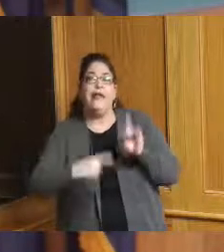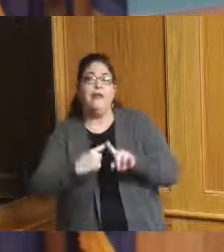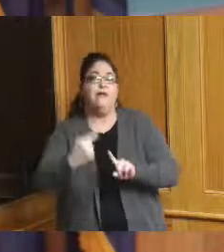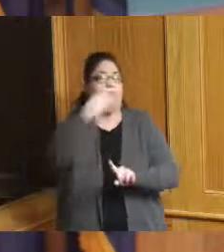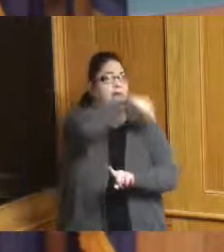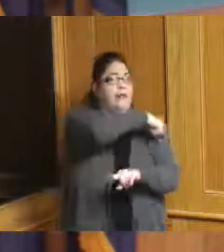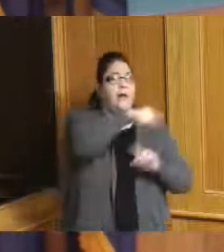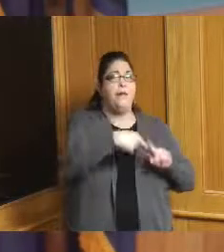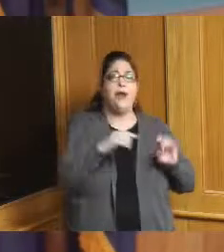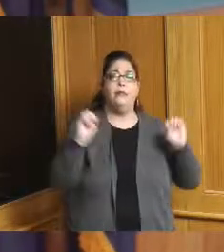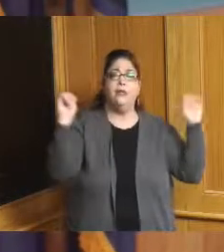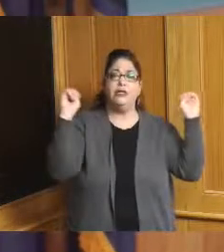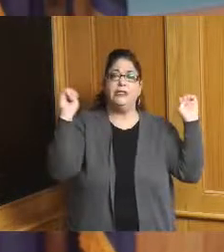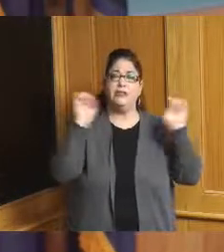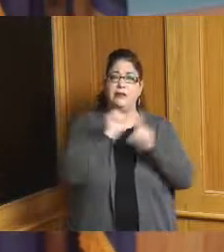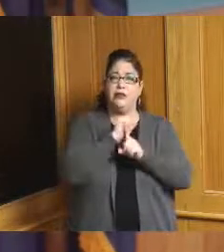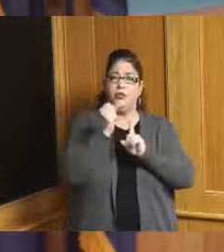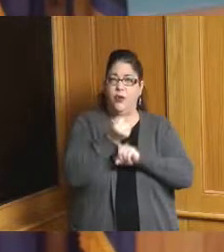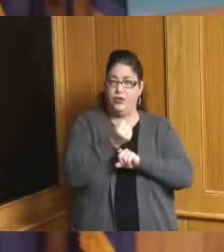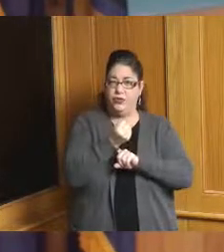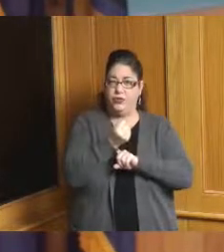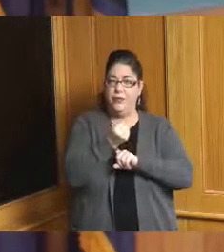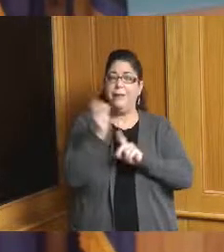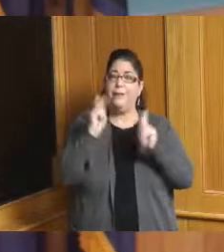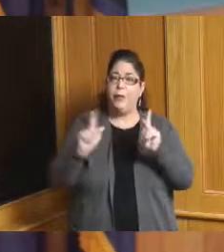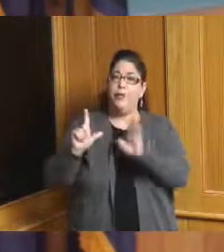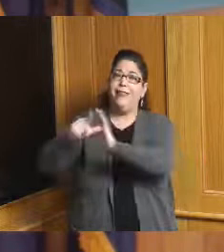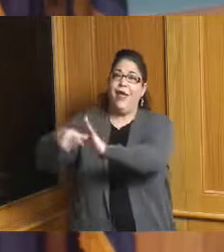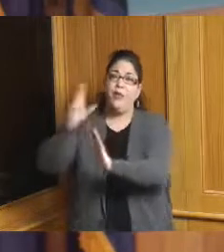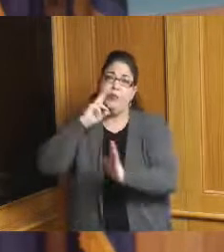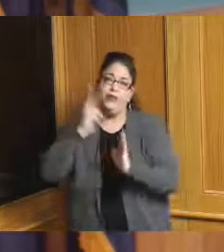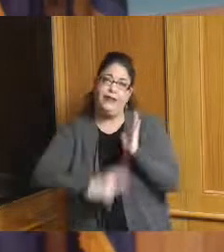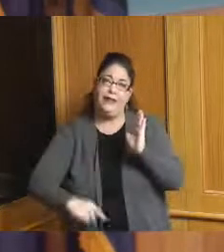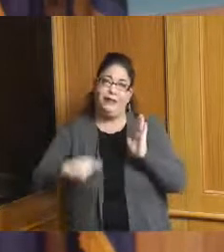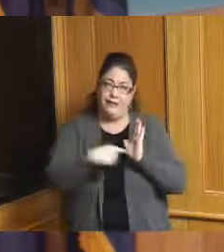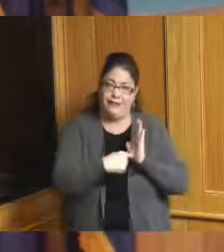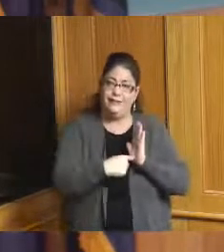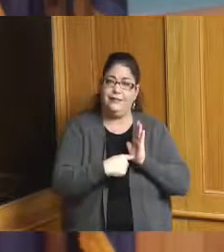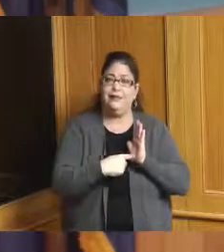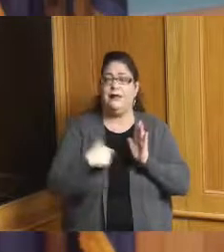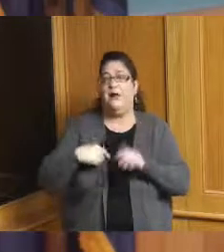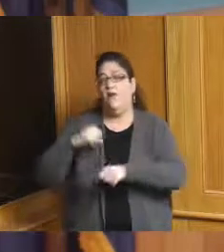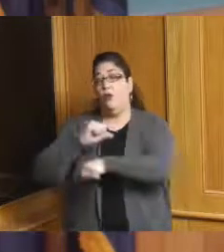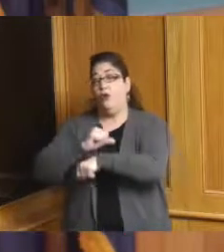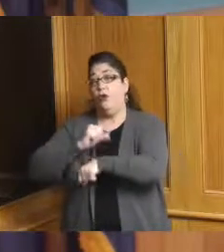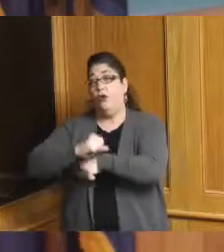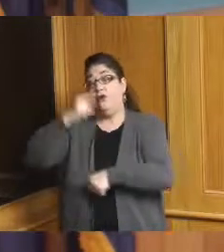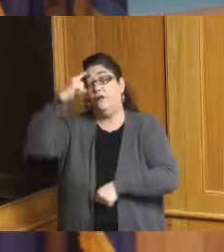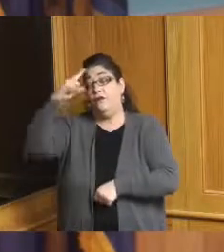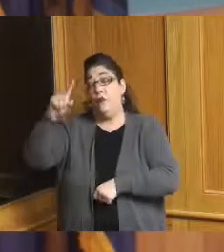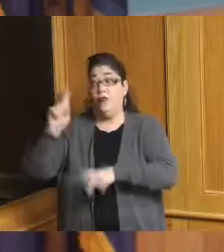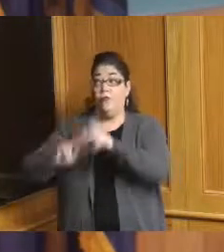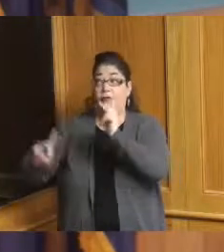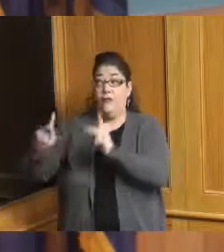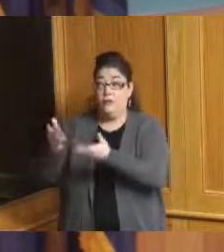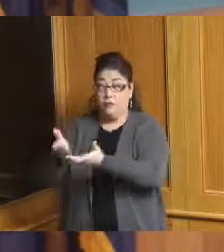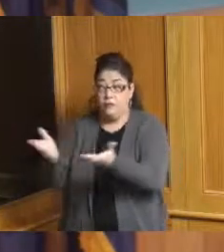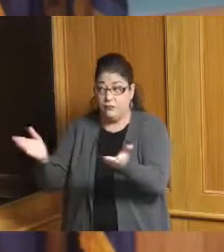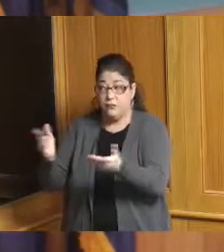emergency et cetera and I've also done a lot of work on behalf of the folks of Hamilton County